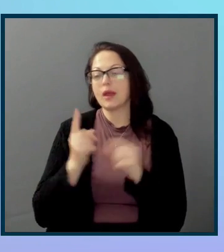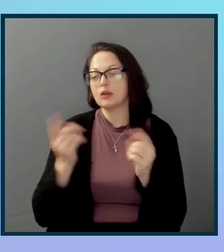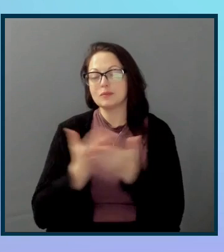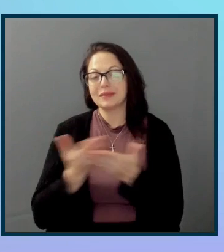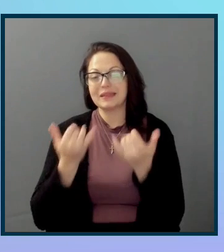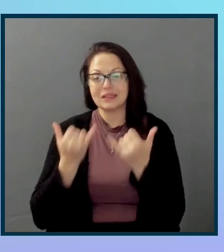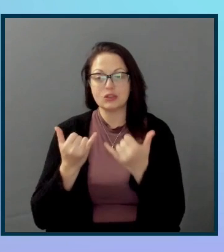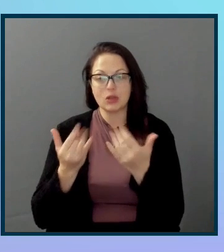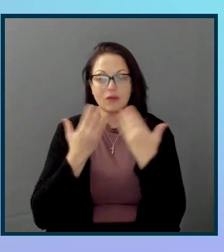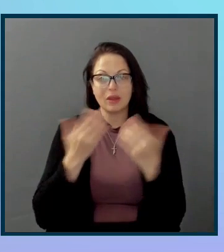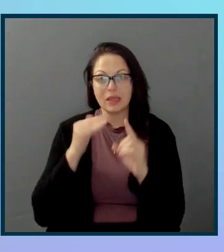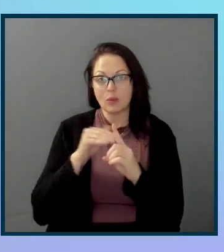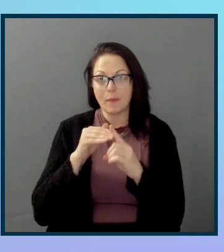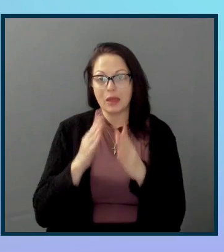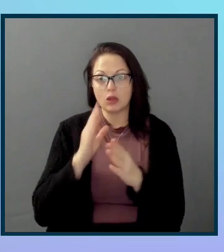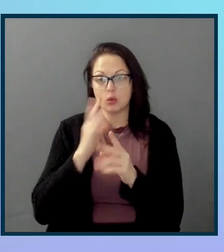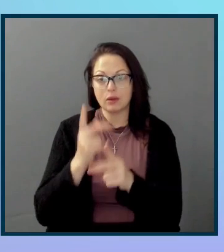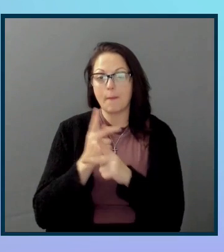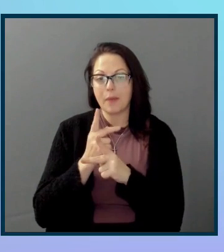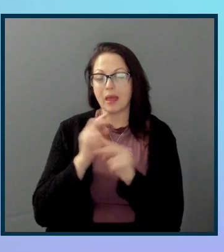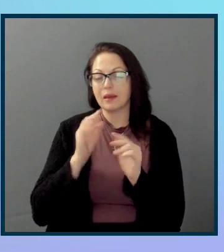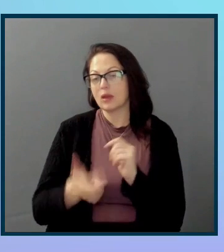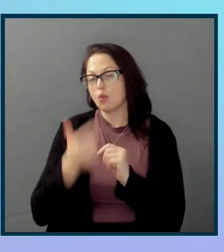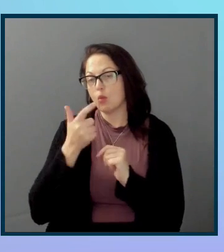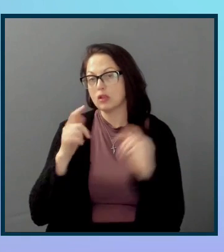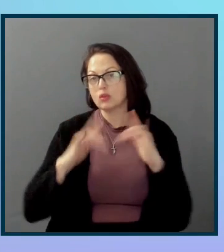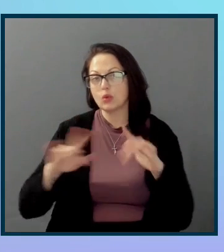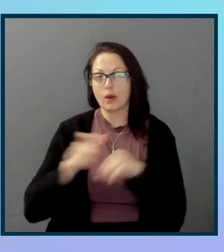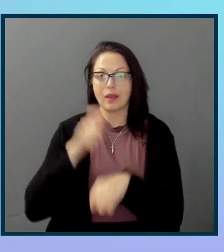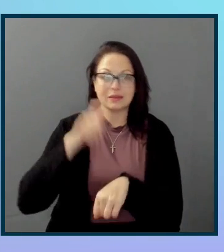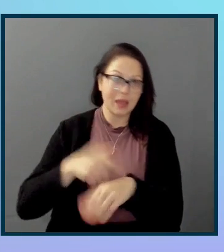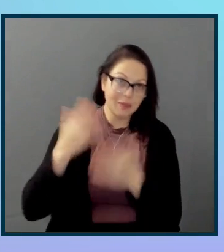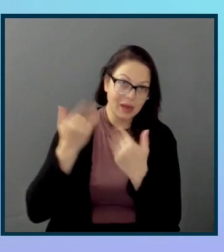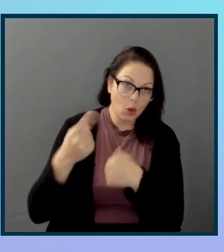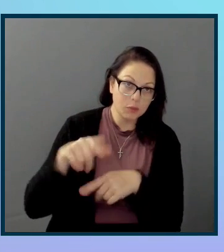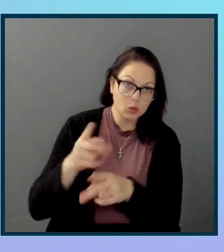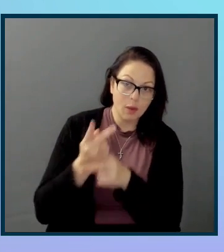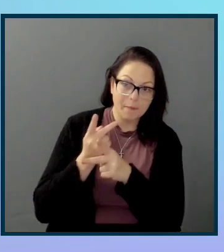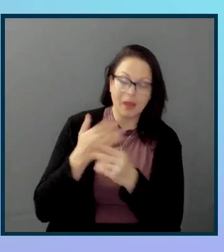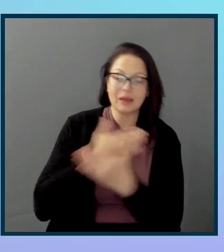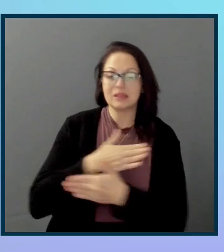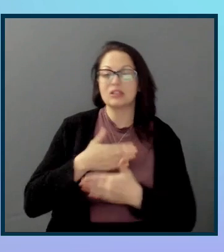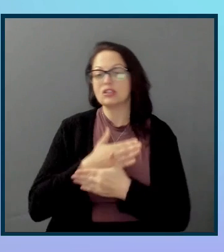Friendly reminder, you can come back and watch the recording at any time. And I hope you come back and enjoy the rest of axe-con.